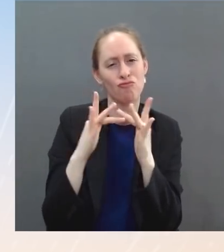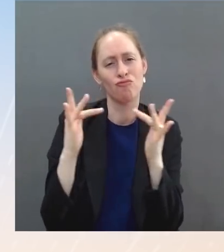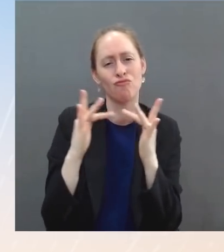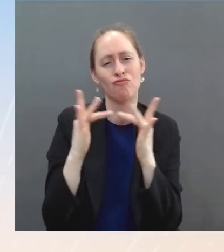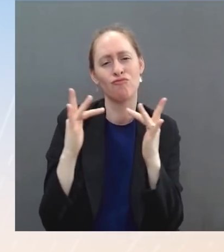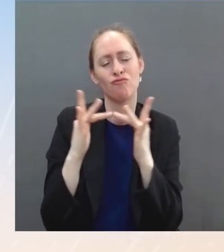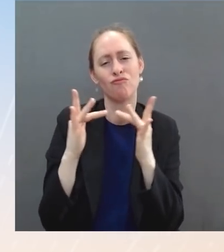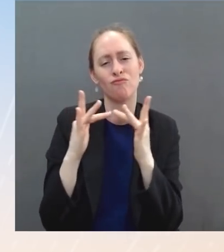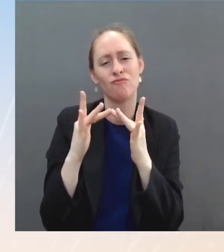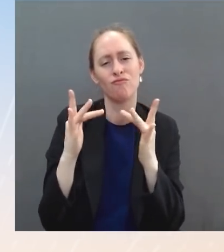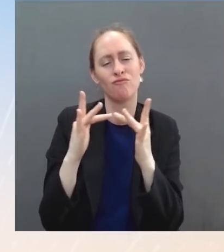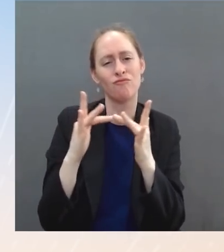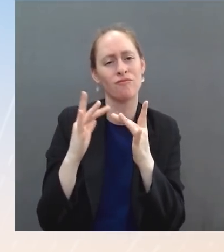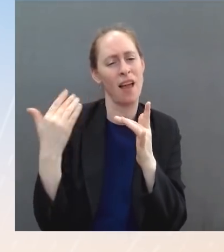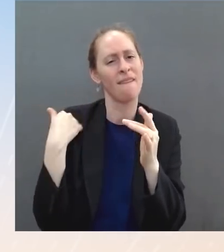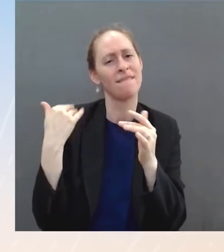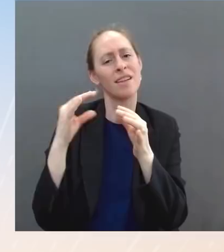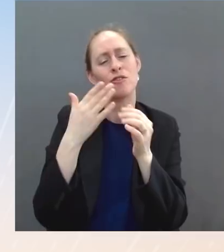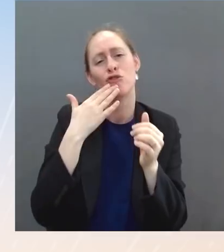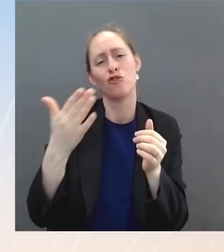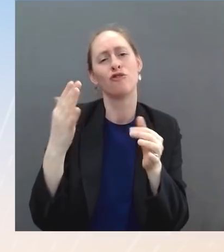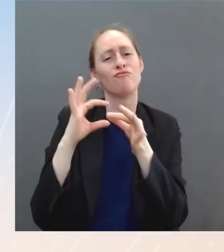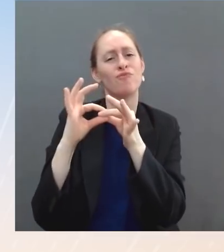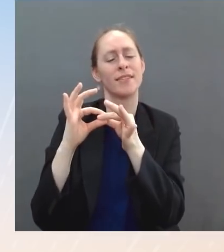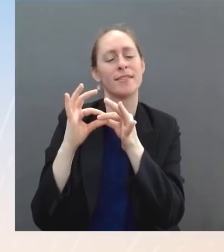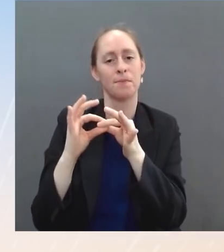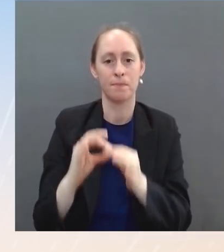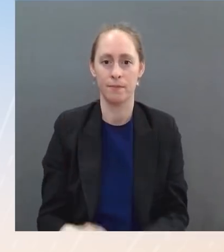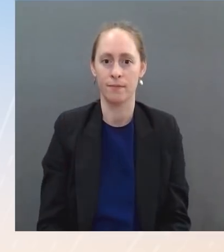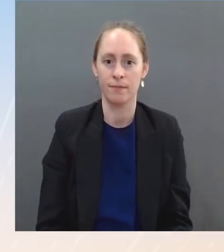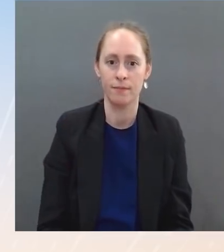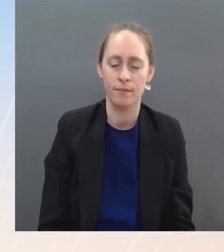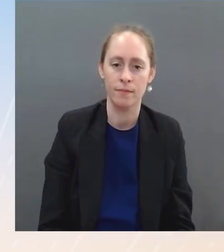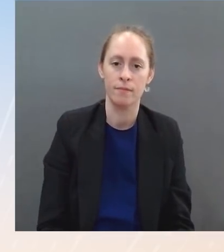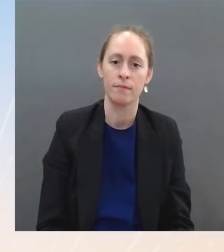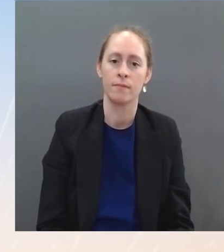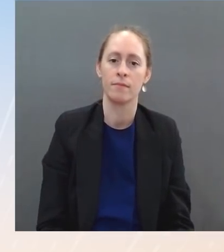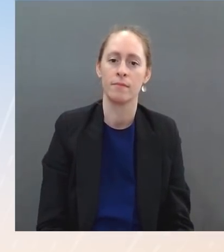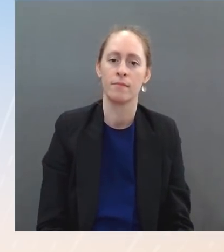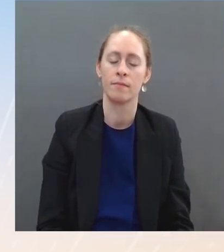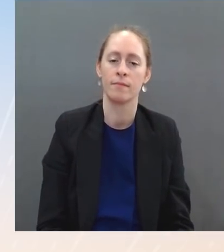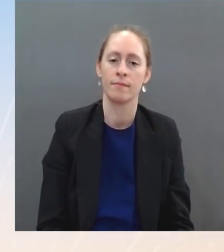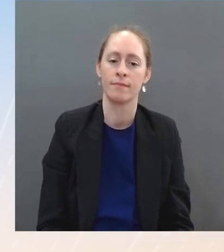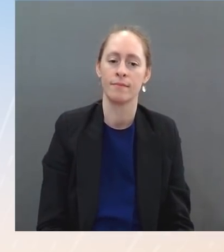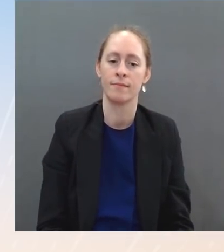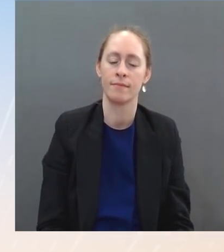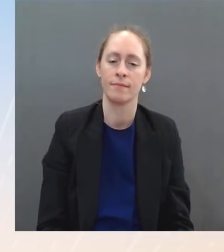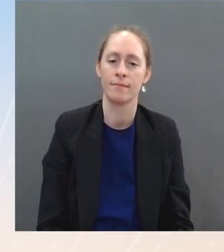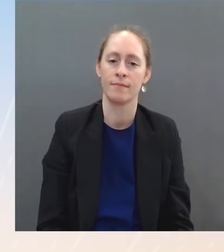through the course of their time serving together, and that has continued. And tomorrow is, of course,